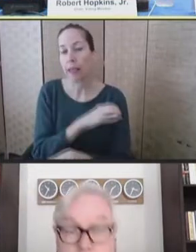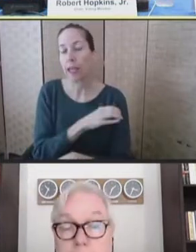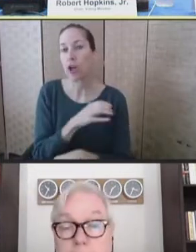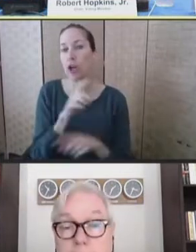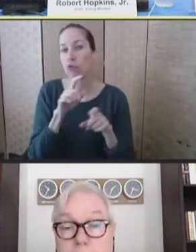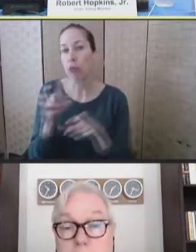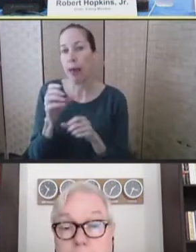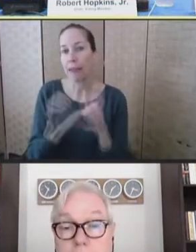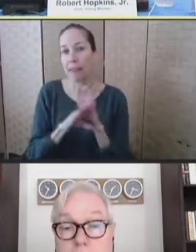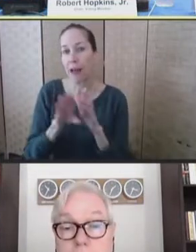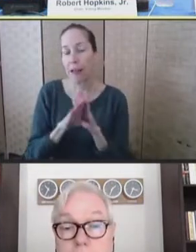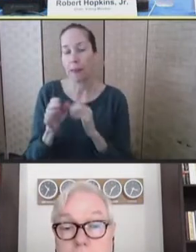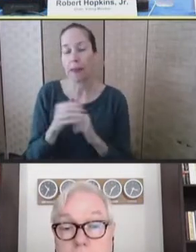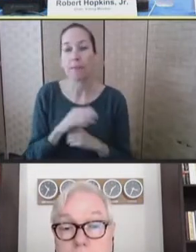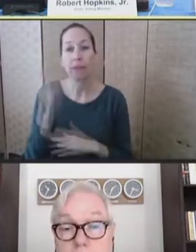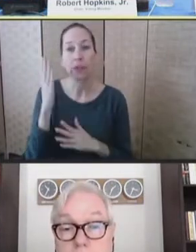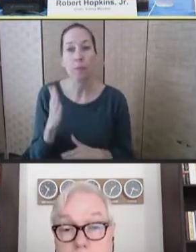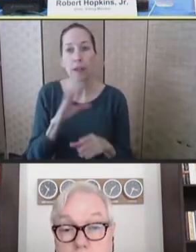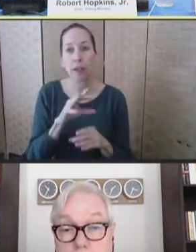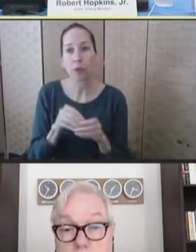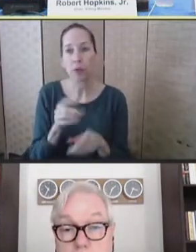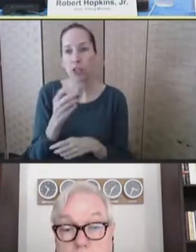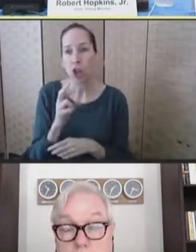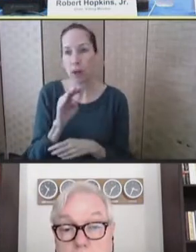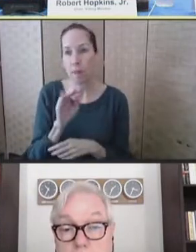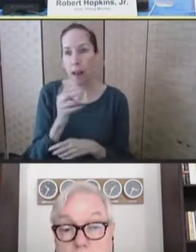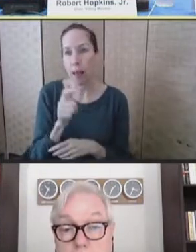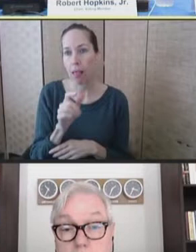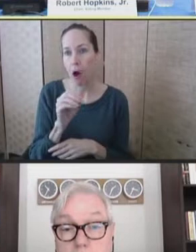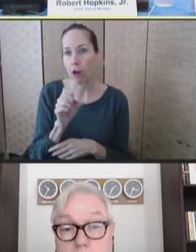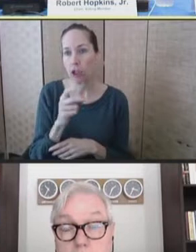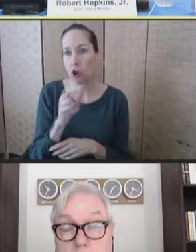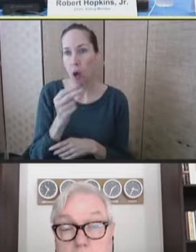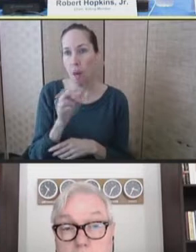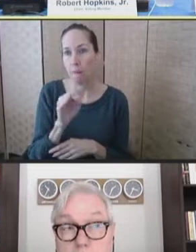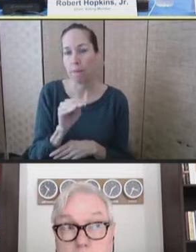Our speakers include Dr. Michael Osterholm, director of the Center for Infectious Disease